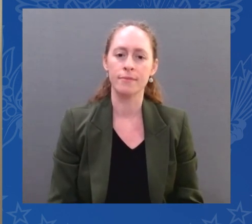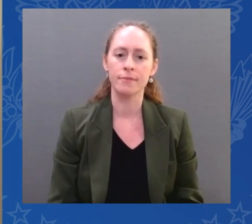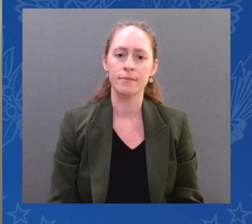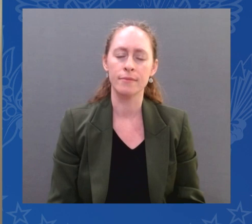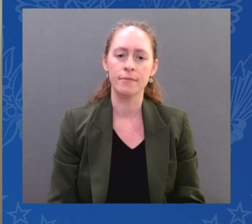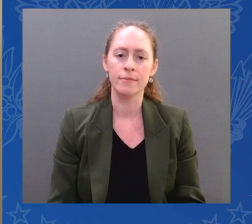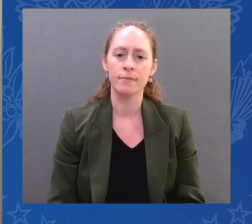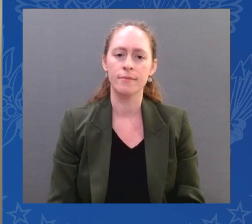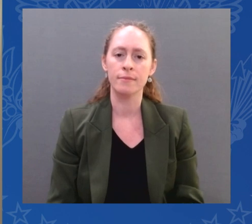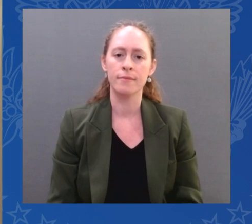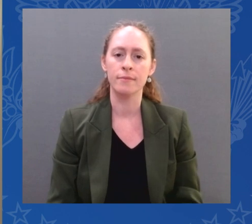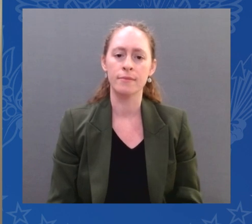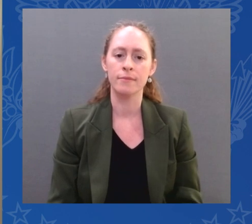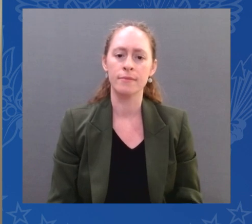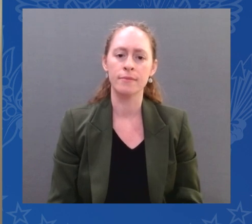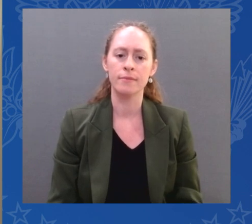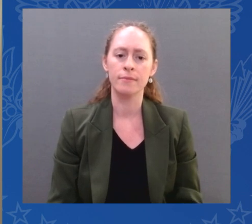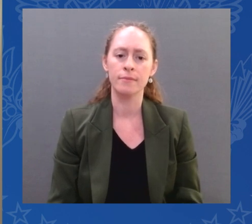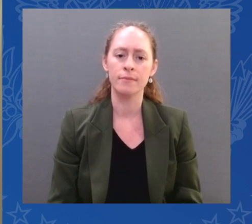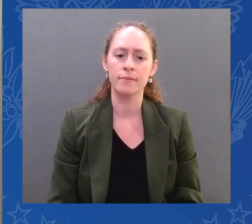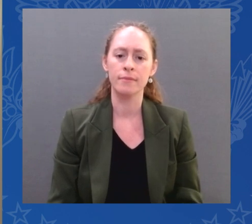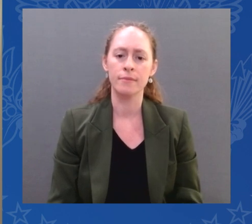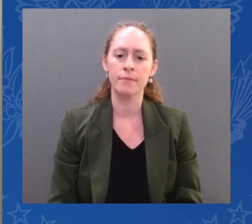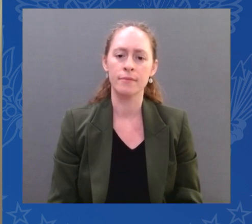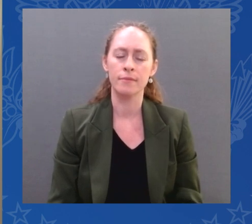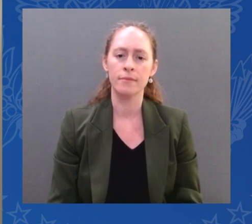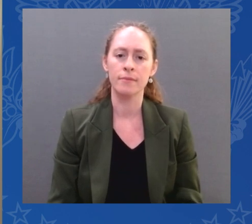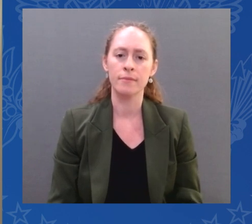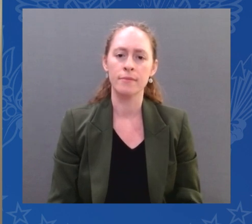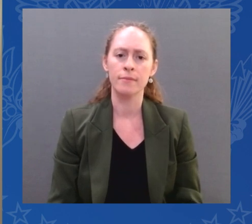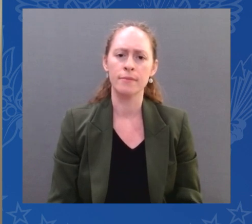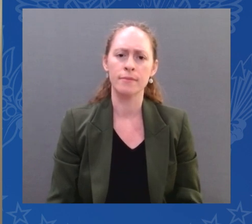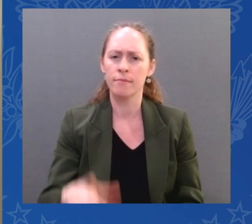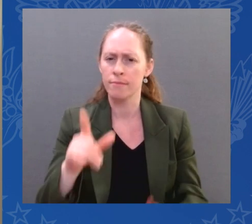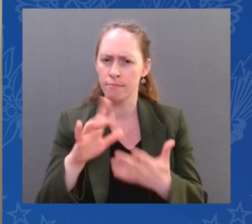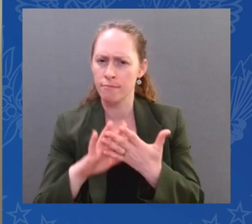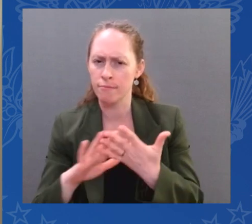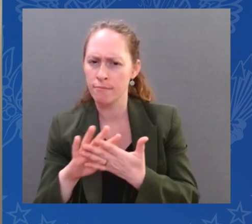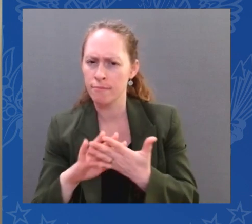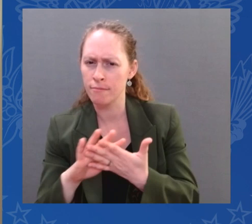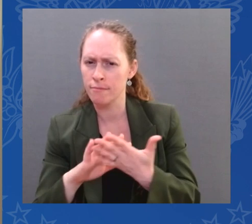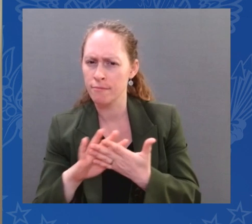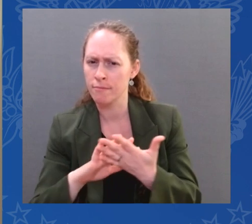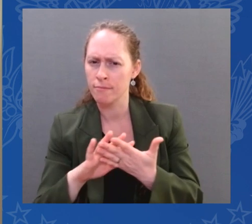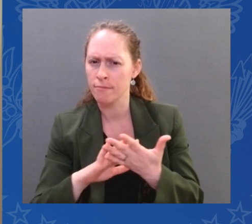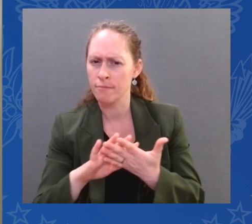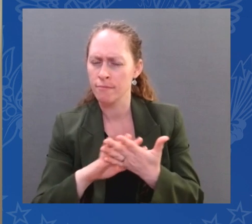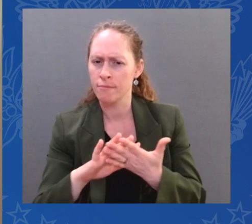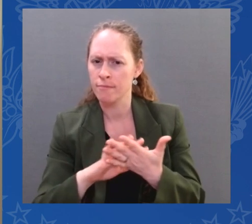we will have to accept higher unemployment. What would be your answer to that? The President: Well, there's other --